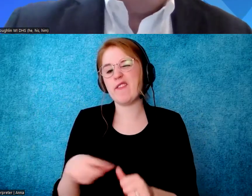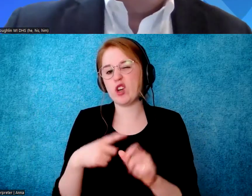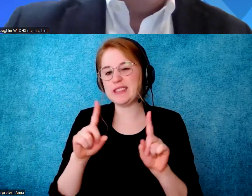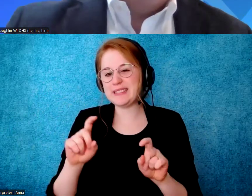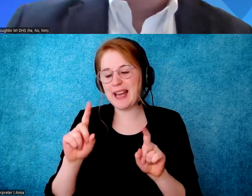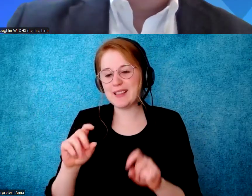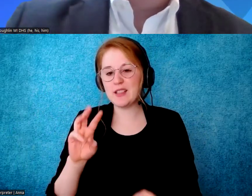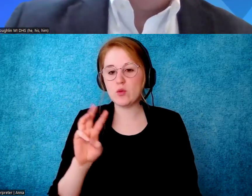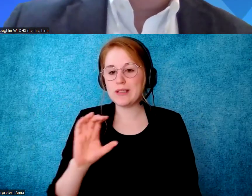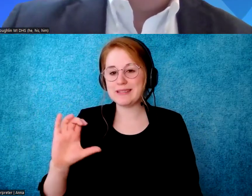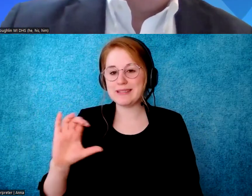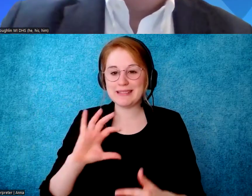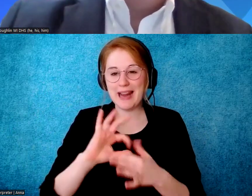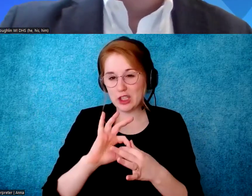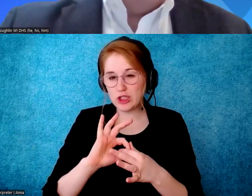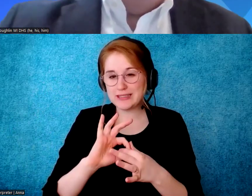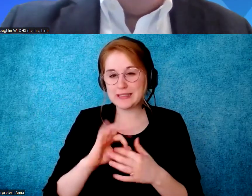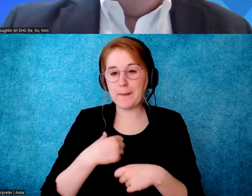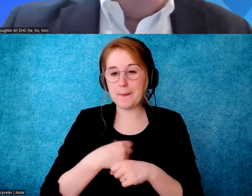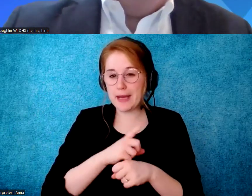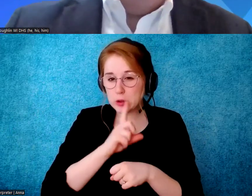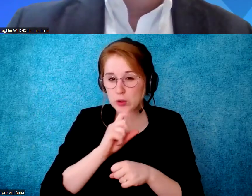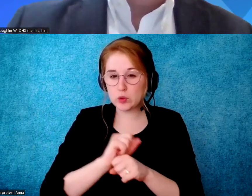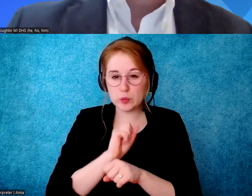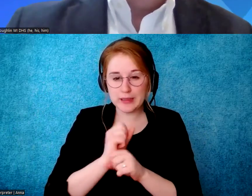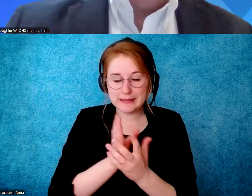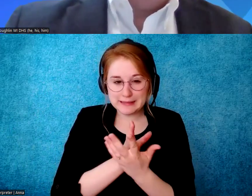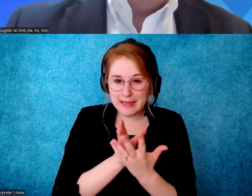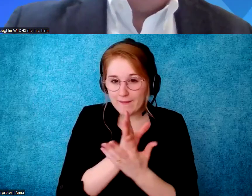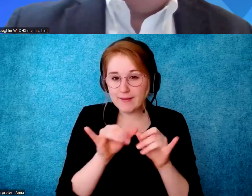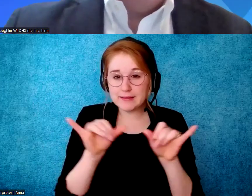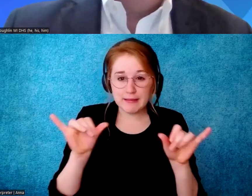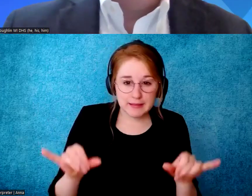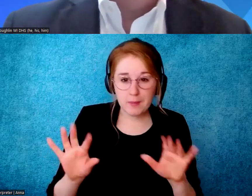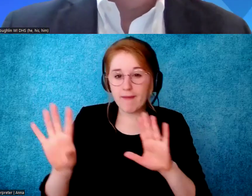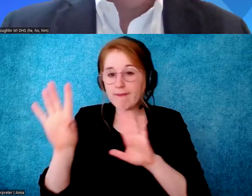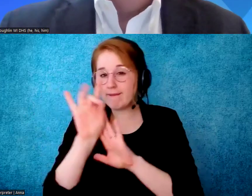our WisCaregiver Connections to make sure that they could navigate that system and be able to find caregivers.